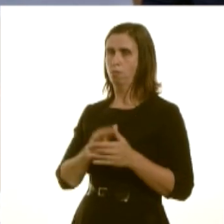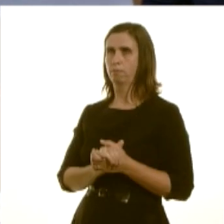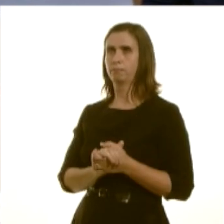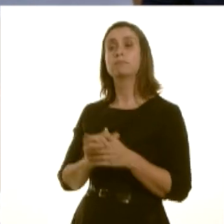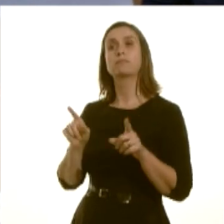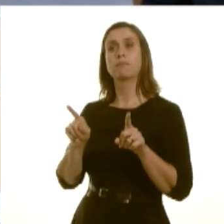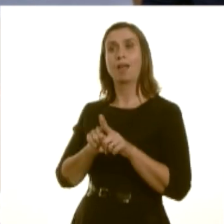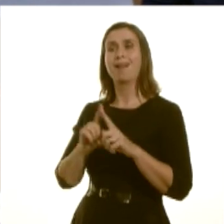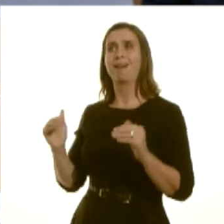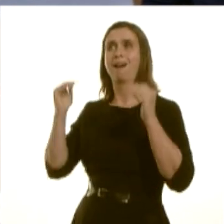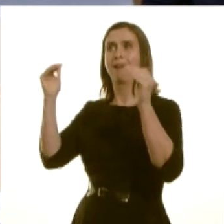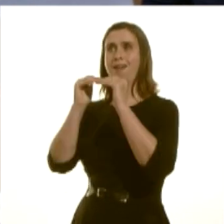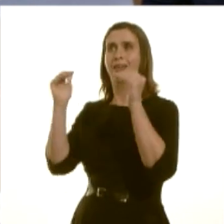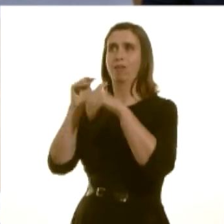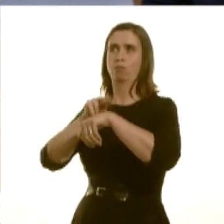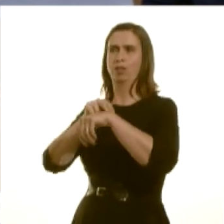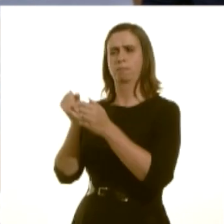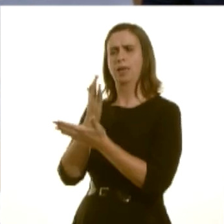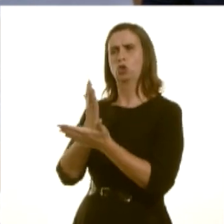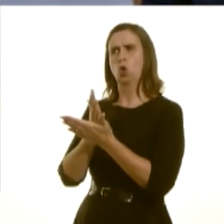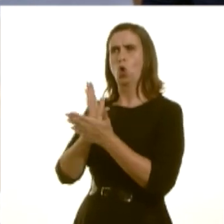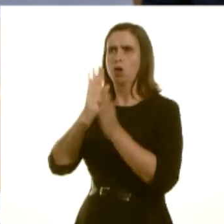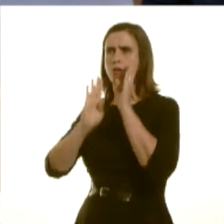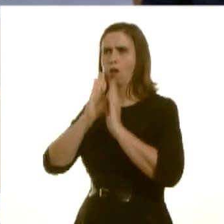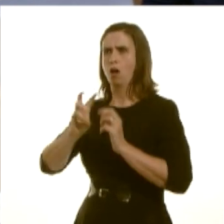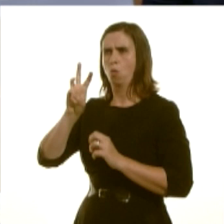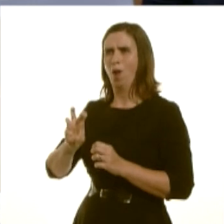apprenticeships, ensuring that young people in Wales continue to receive the skills that